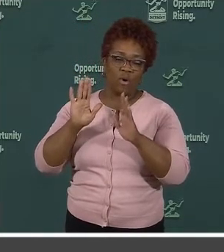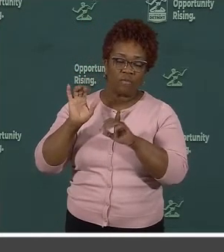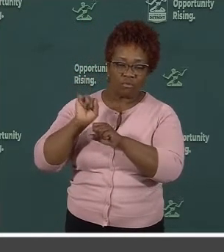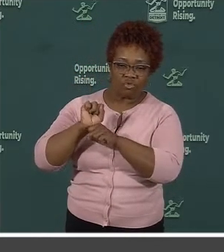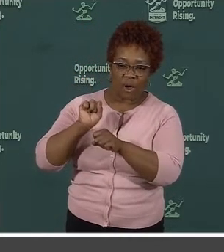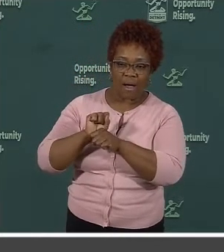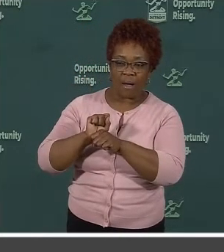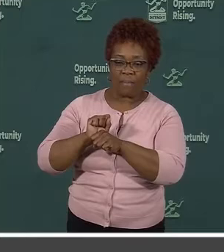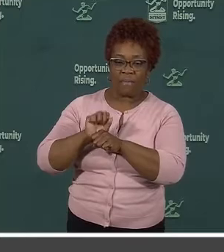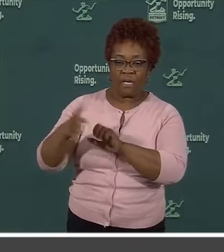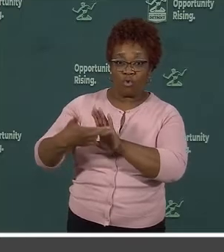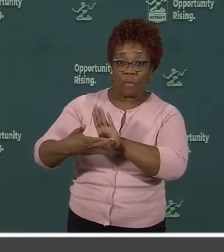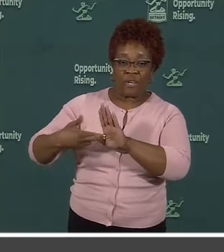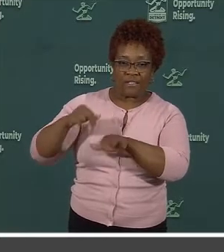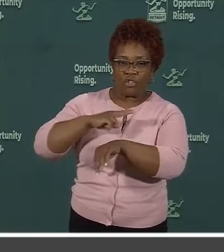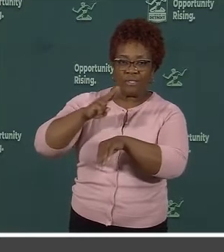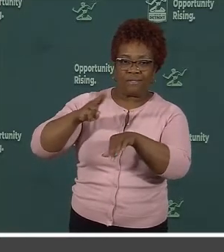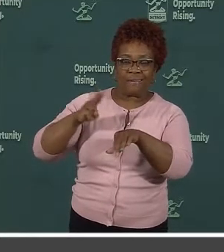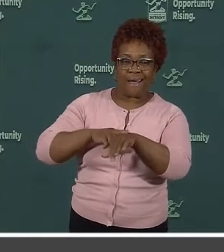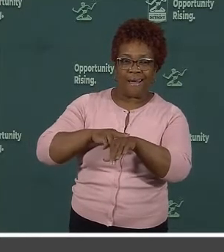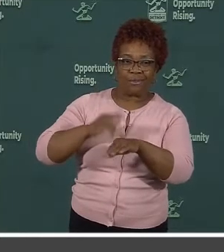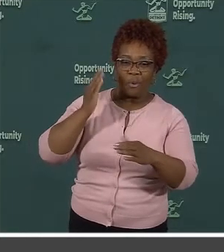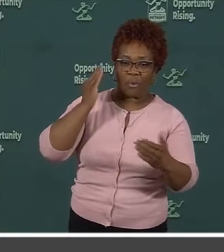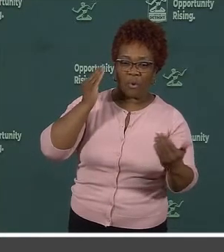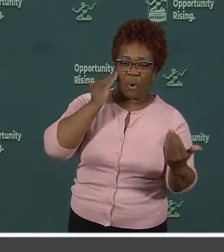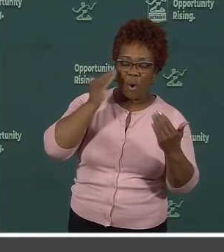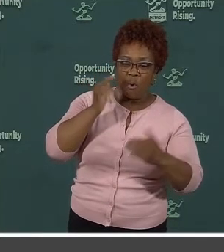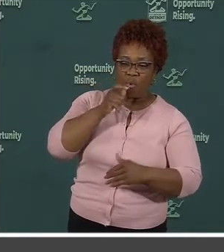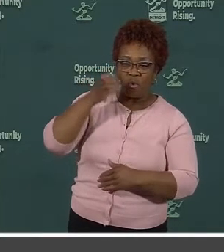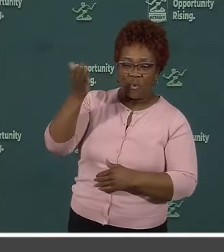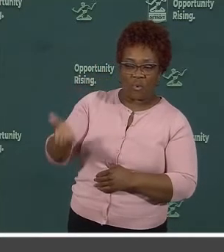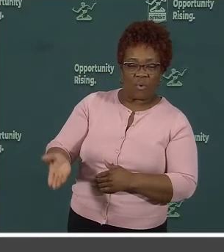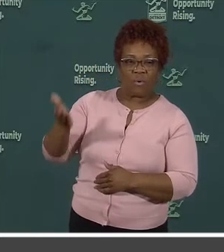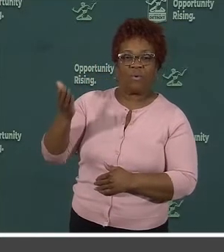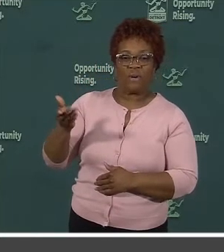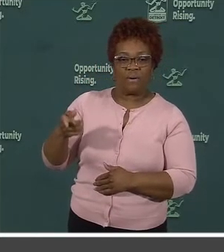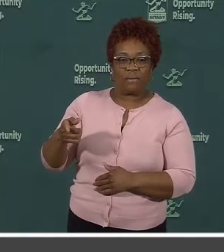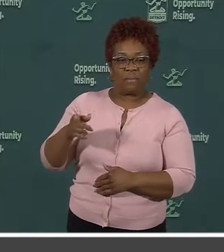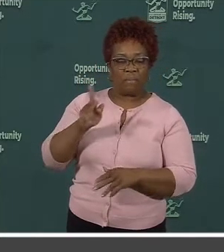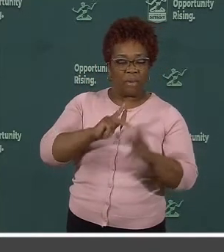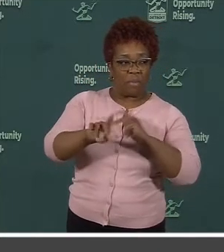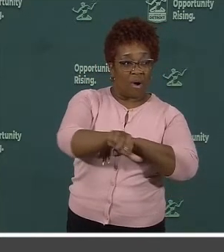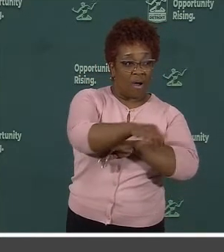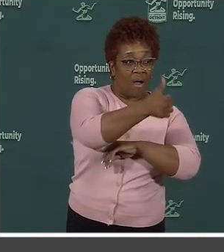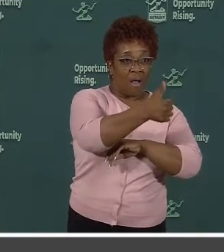NOW HE'S GETTING ORDERS FROM ALL OVER THE COUNTRY HE IS NOT GOING TO BE LONG BEFORE HE IS